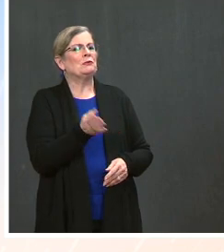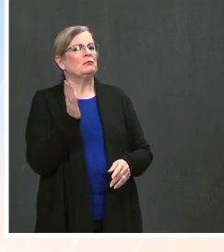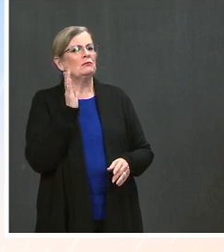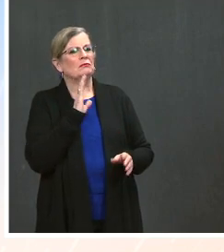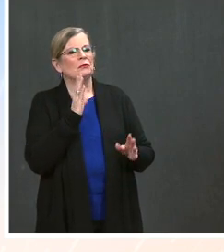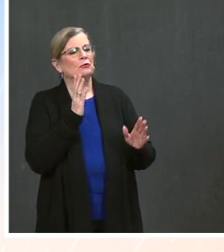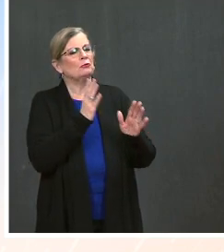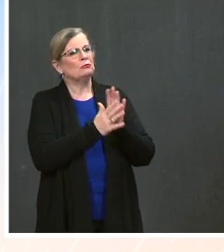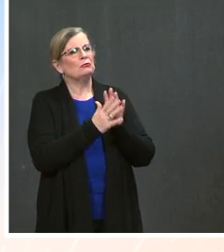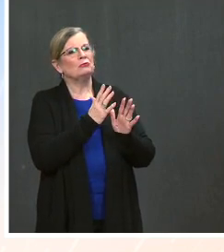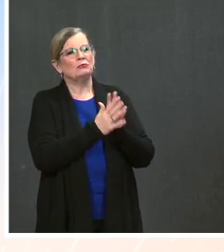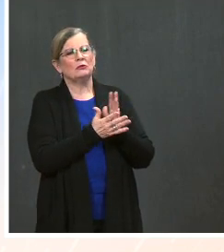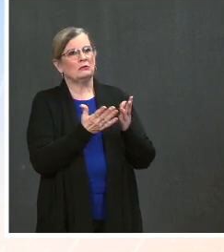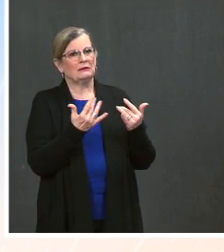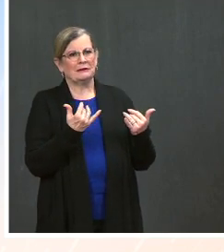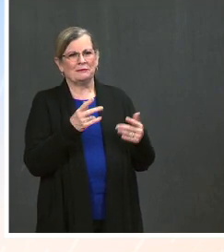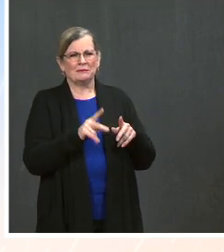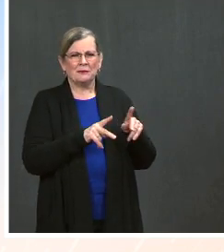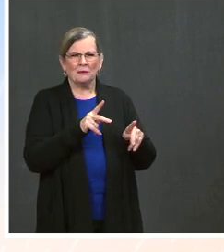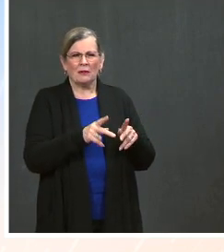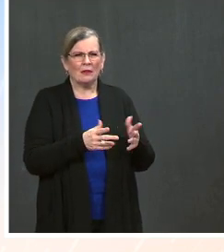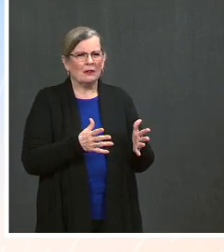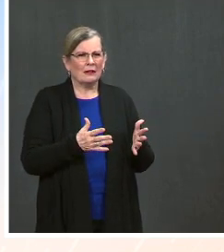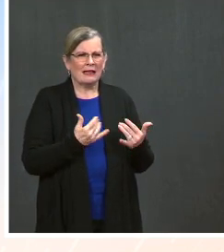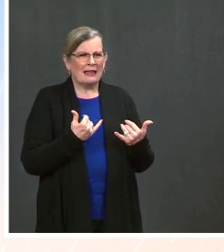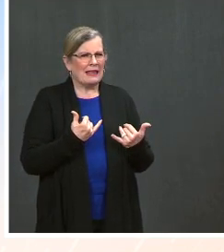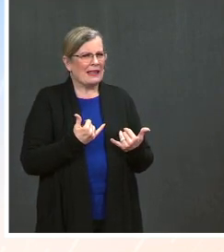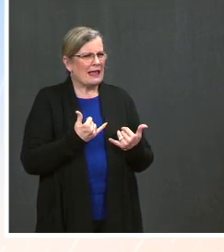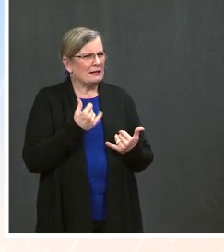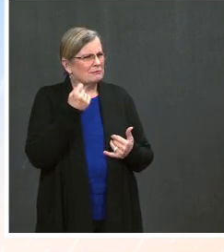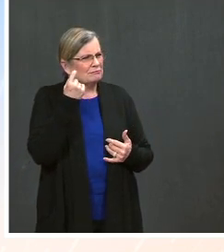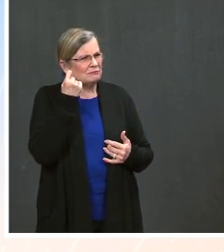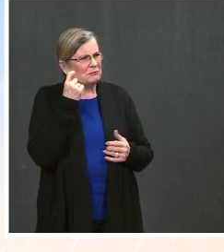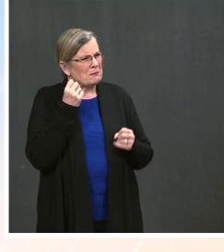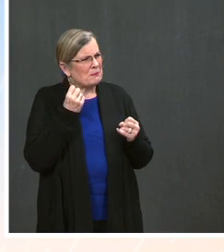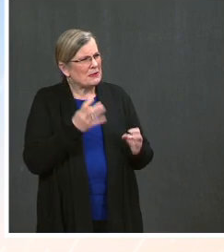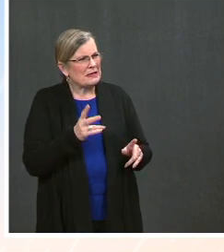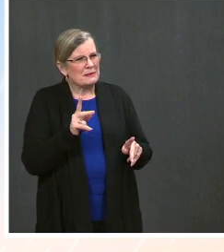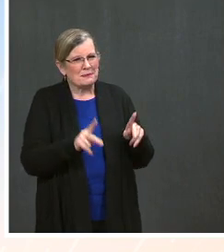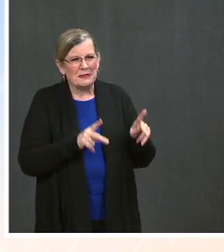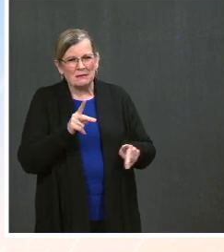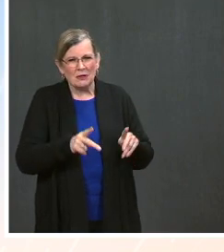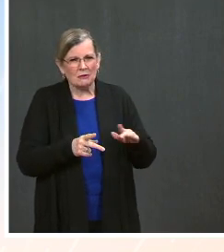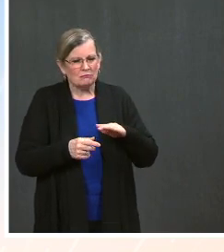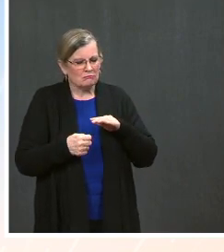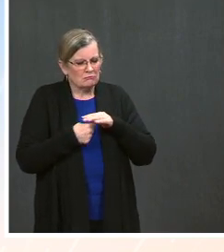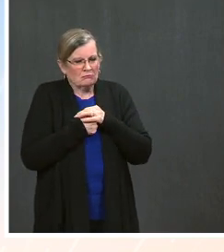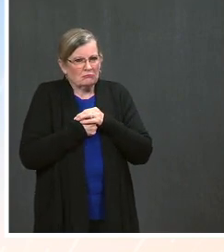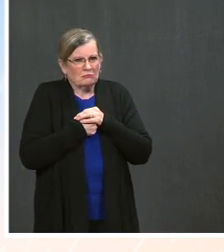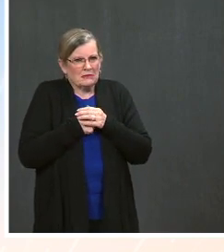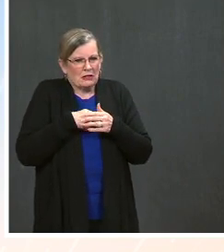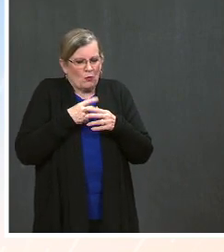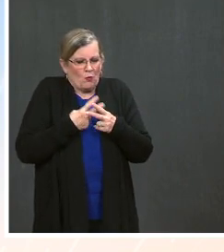the more we can get shots in people's arms, the more that we can control the virus and eliminate the virus. That is going to be key. I mean, I can't stress it --